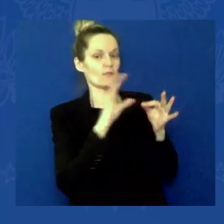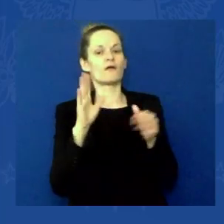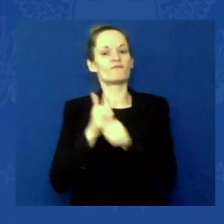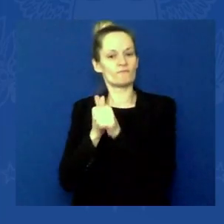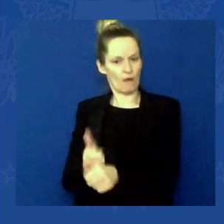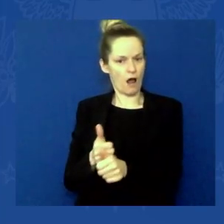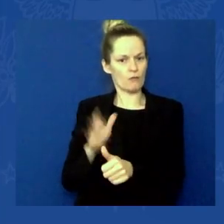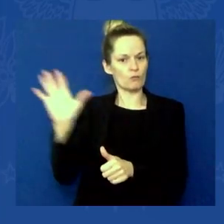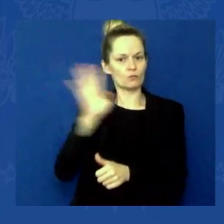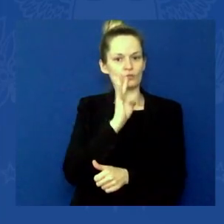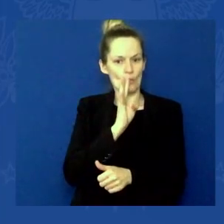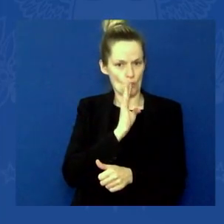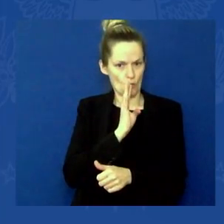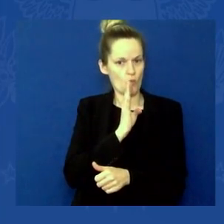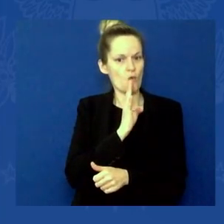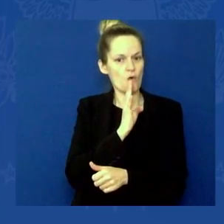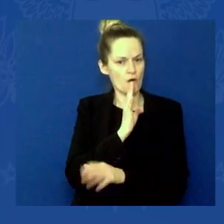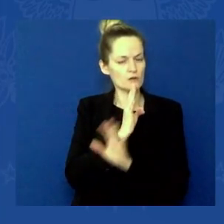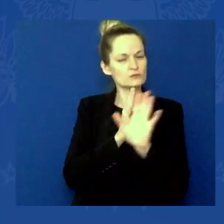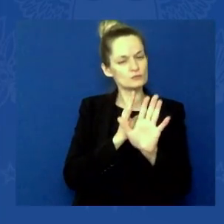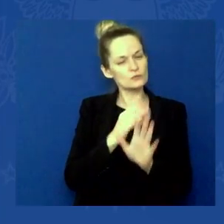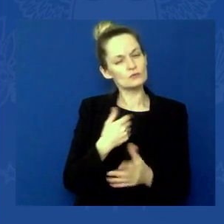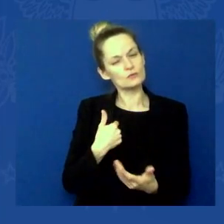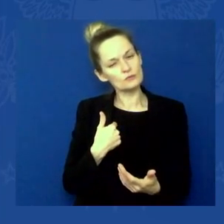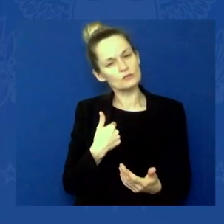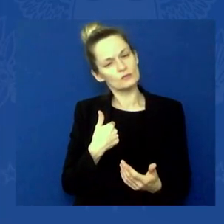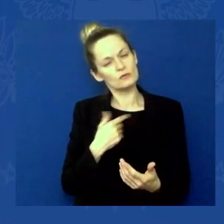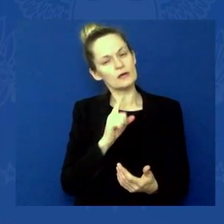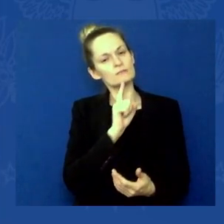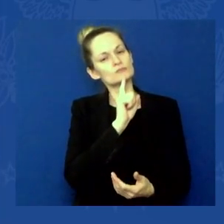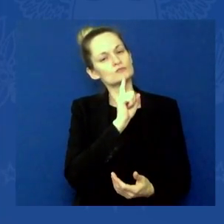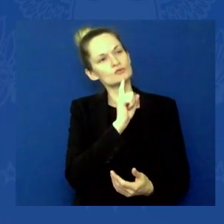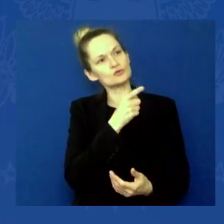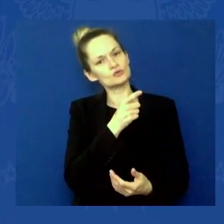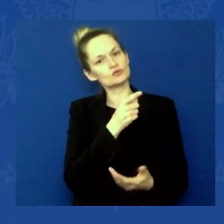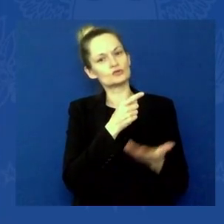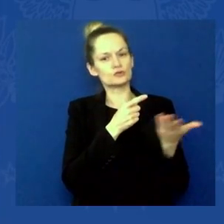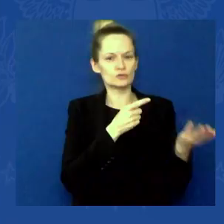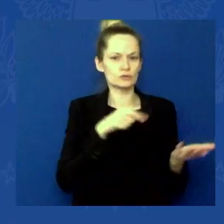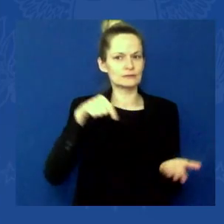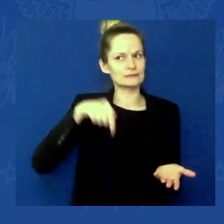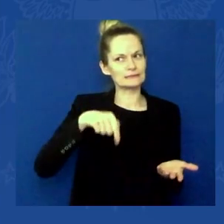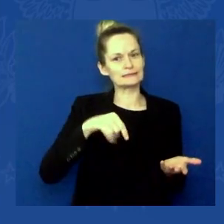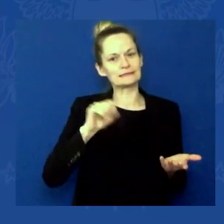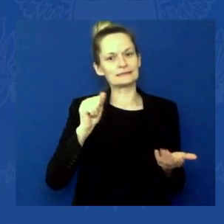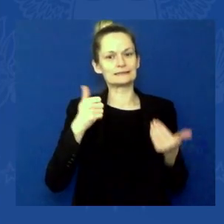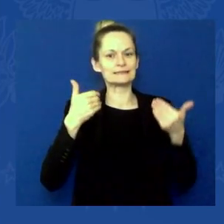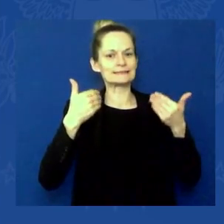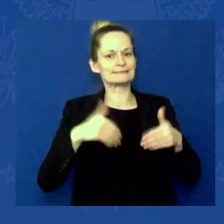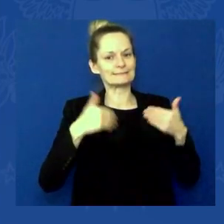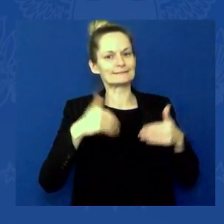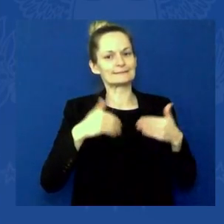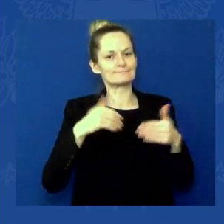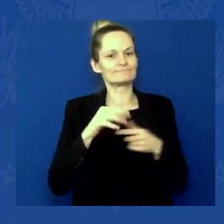It's a ragtag force. And so, we'll see. We'll see whether or not what they say turns out to be true.